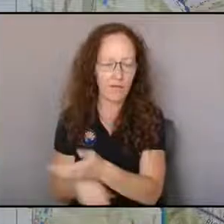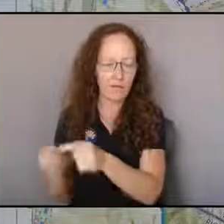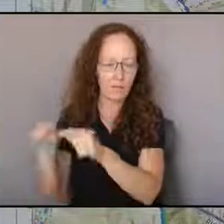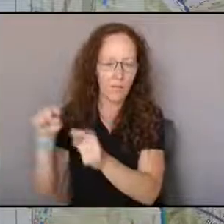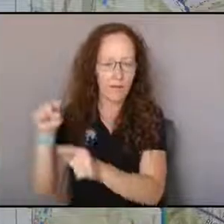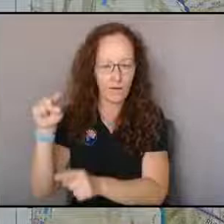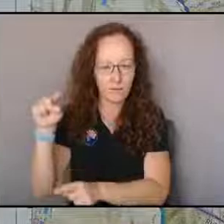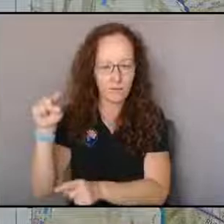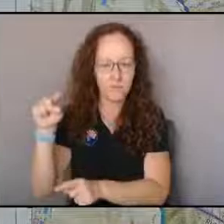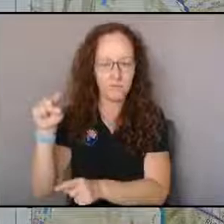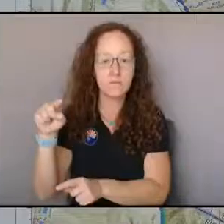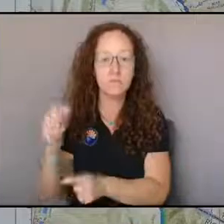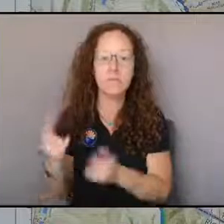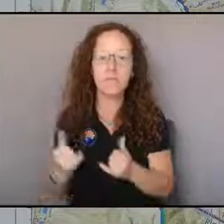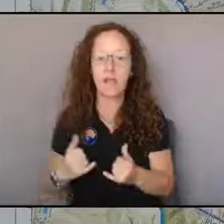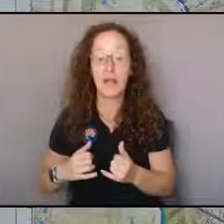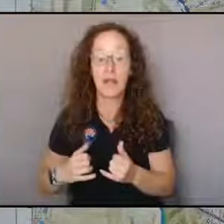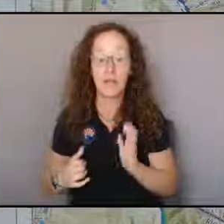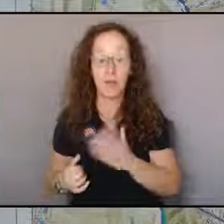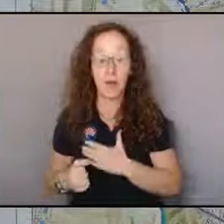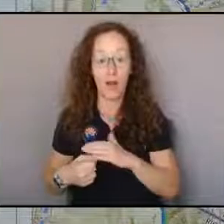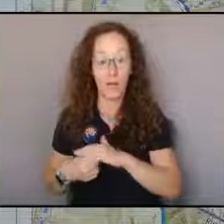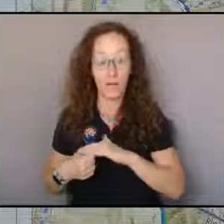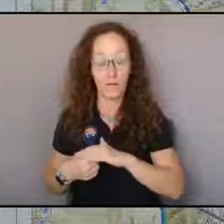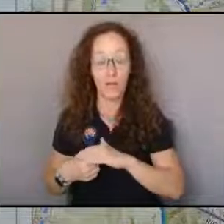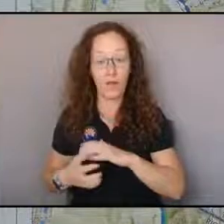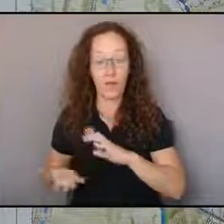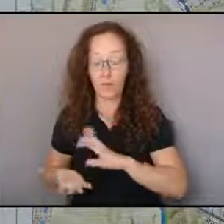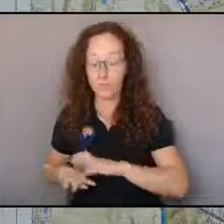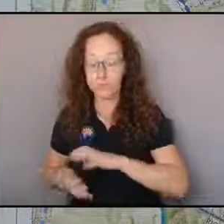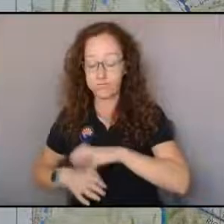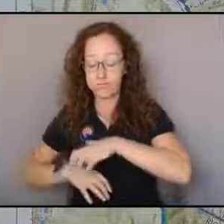THE AREA THAT CREATED THE MOST SMOKE TODAY FOR OUR